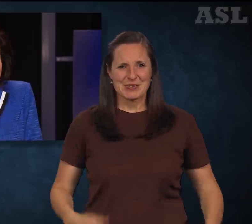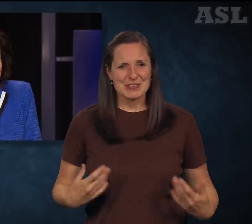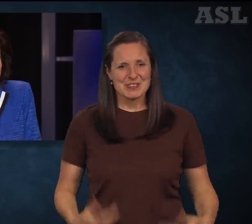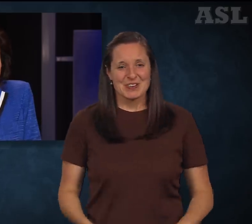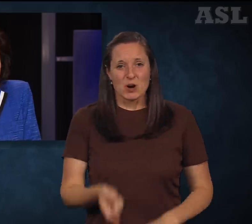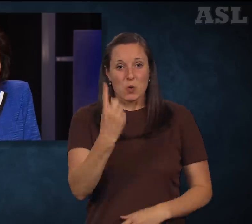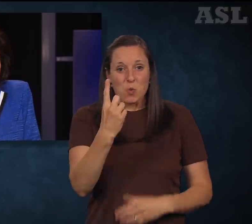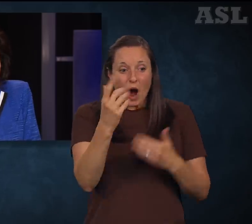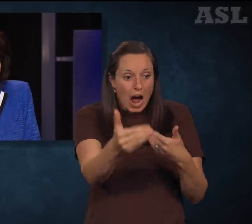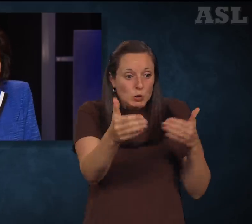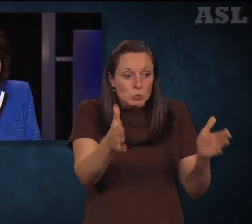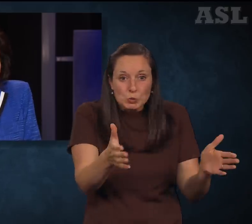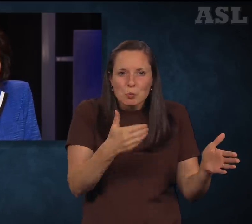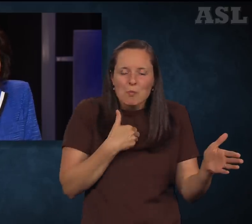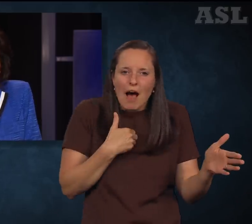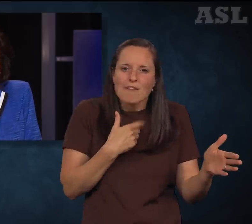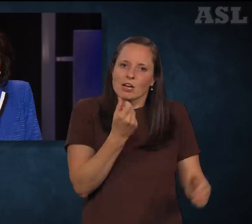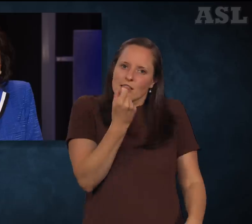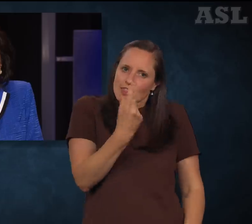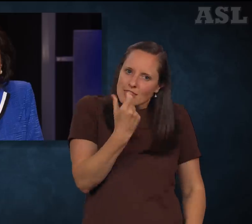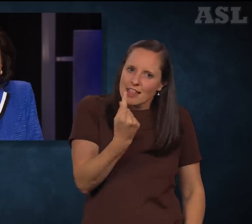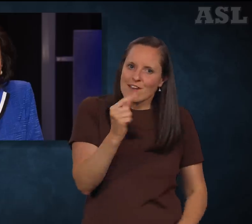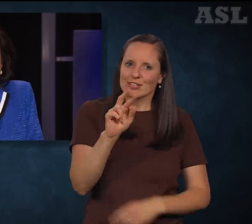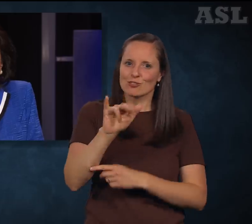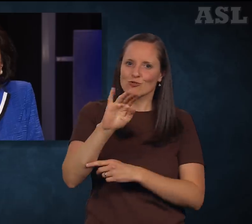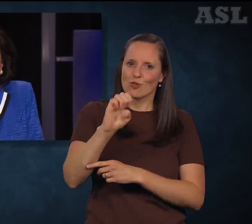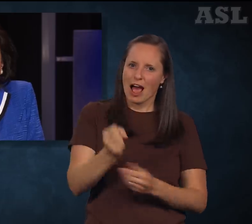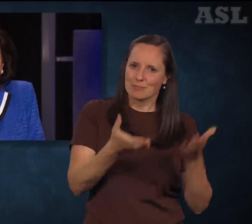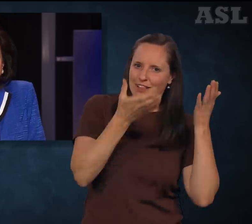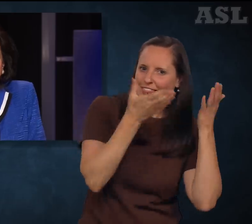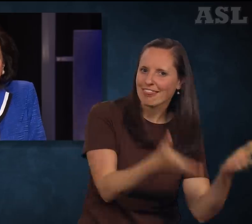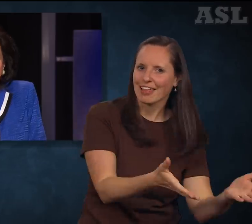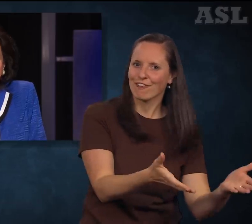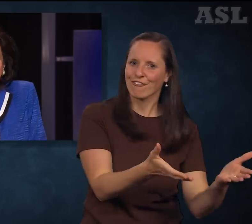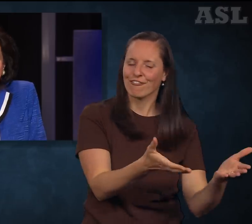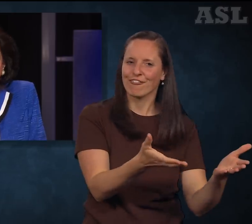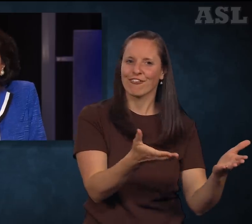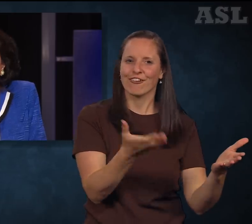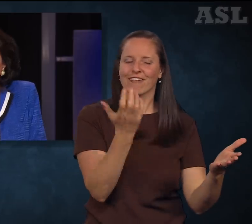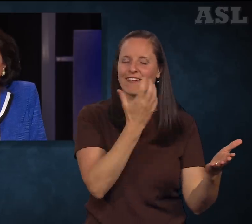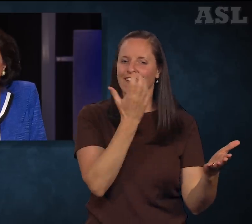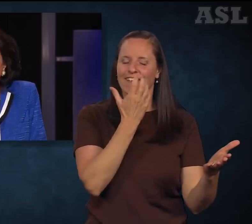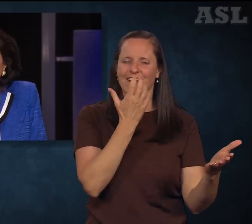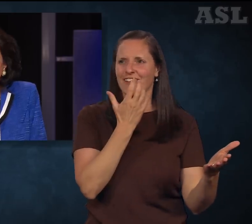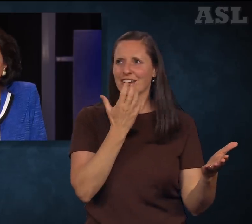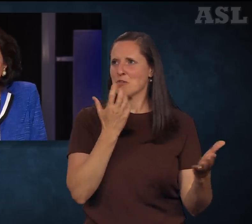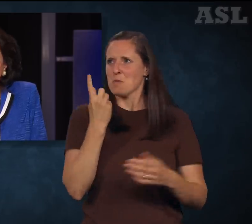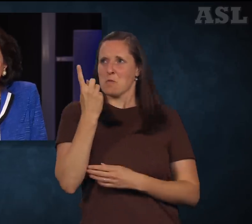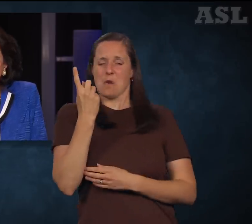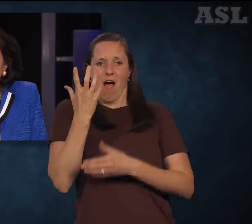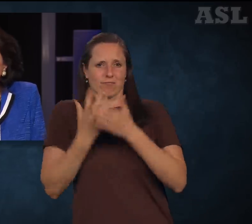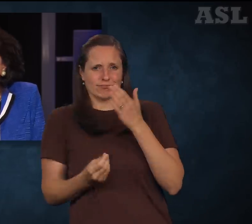ELEVEN OF THE TWELVE TRIBES